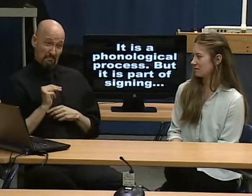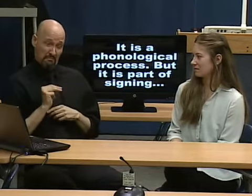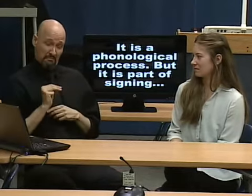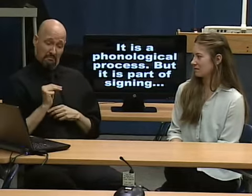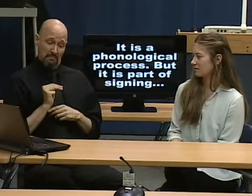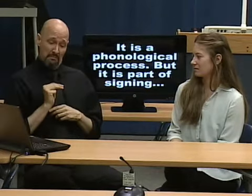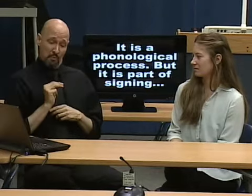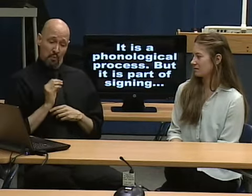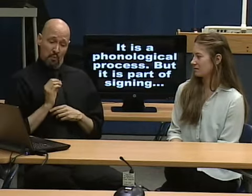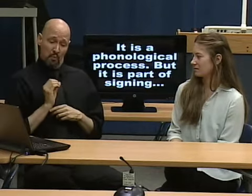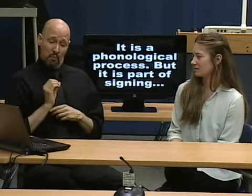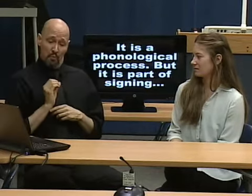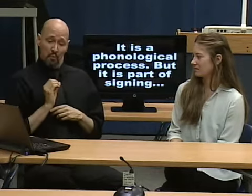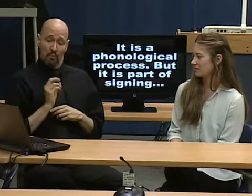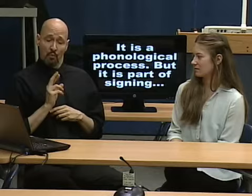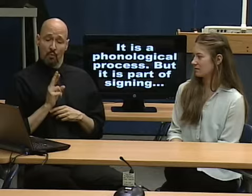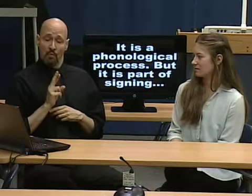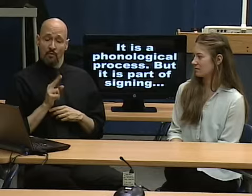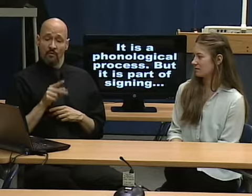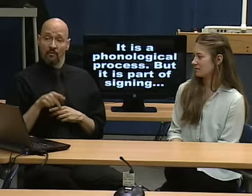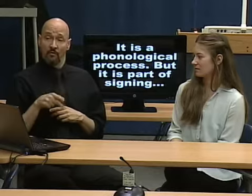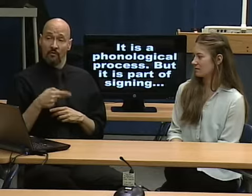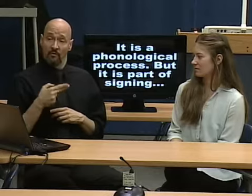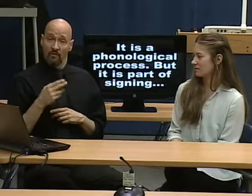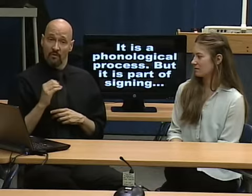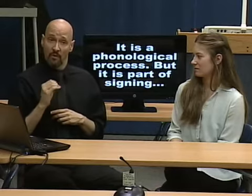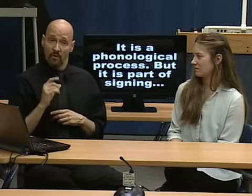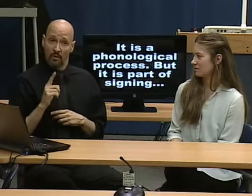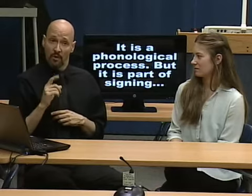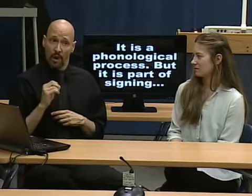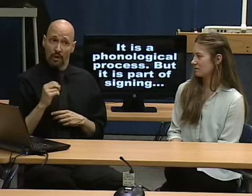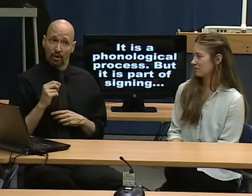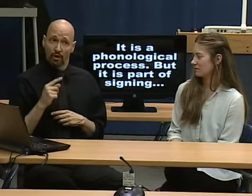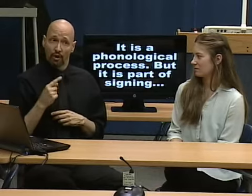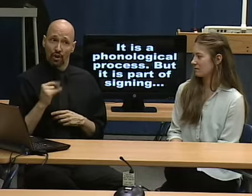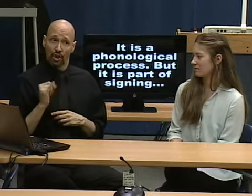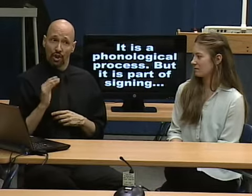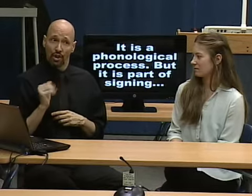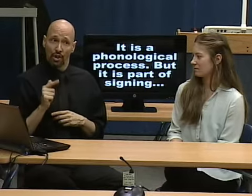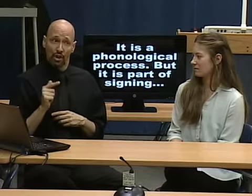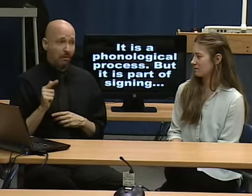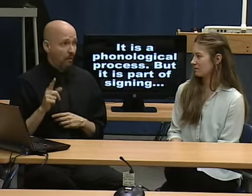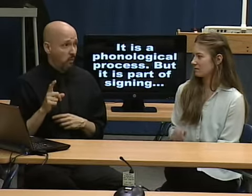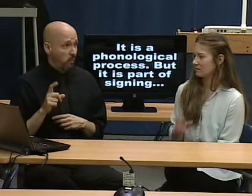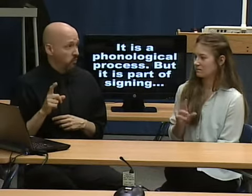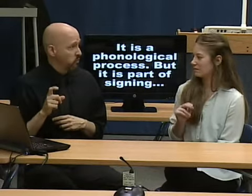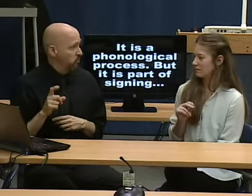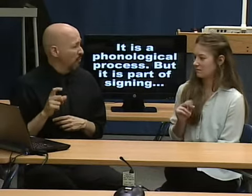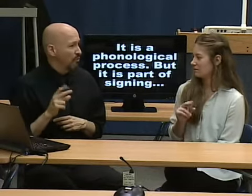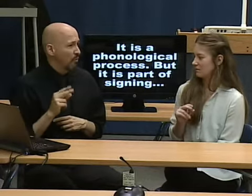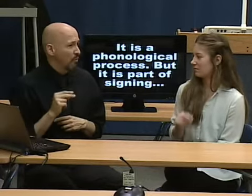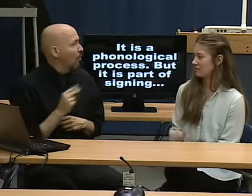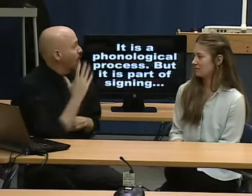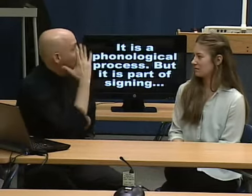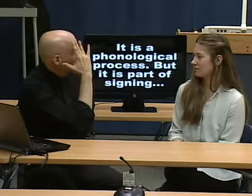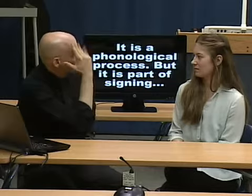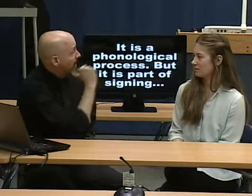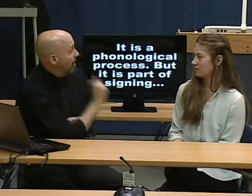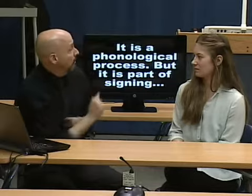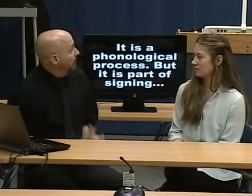Is it called M-O-R-P-H-O-L-O-G-I-C-A-L? No. Why not?